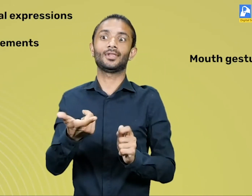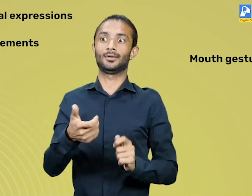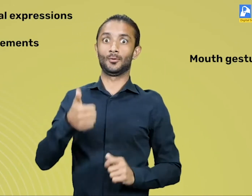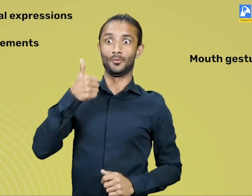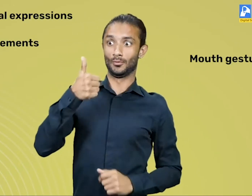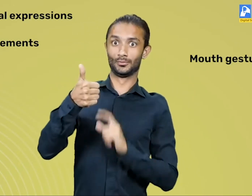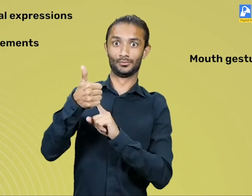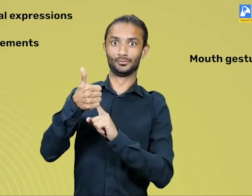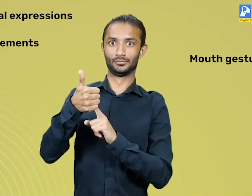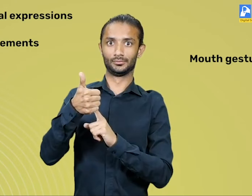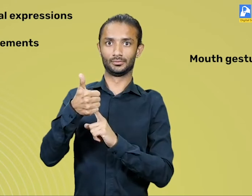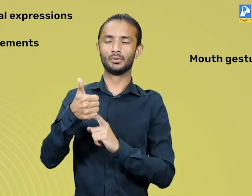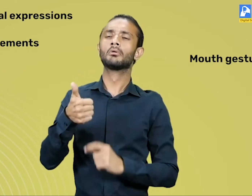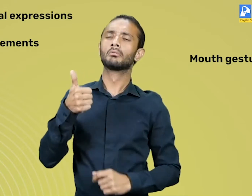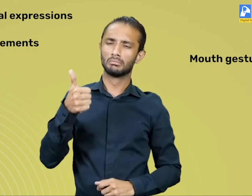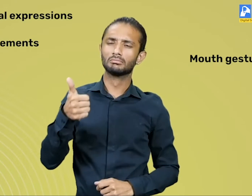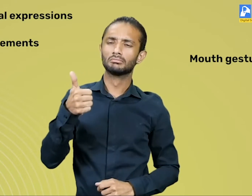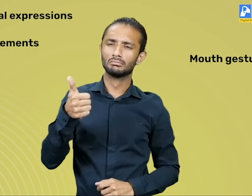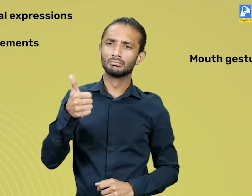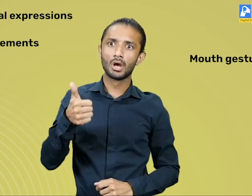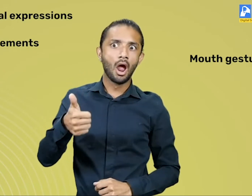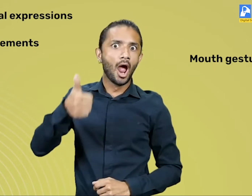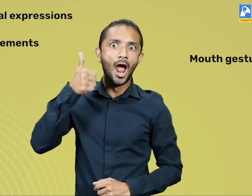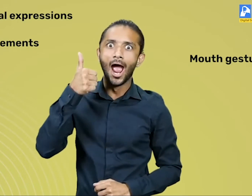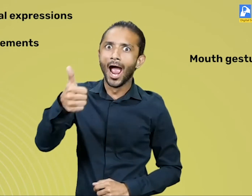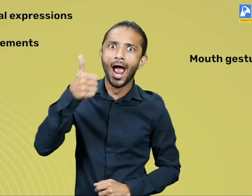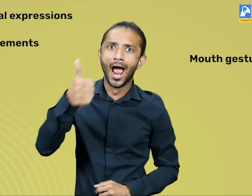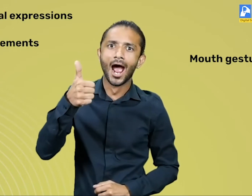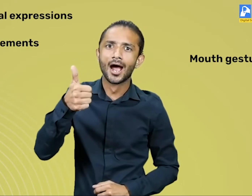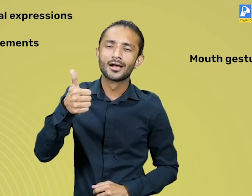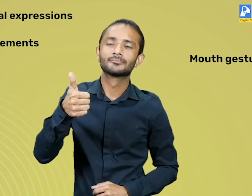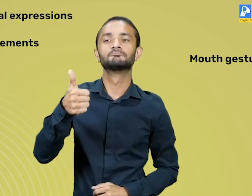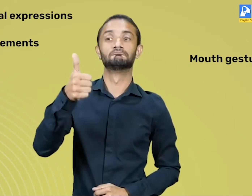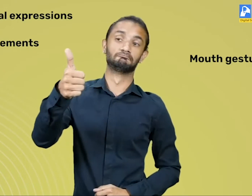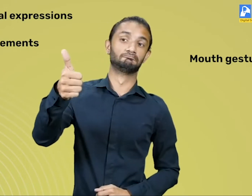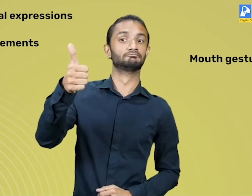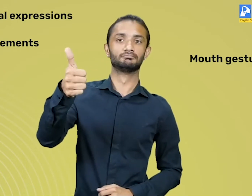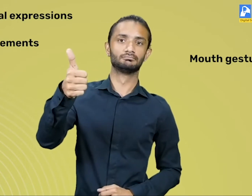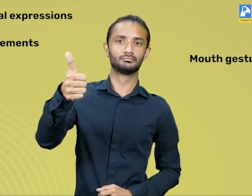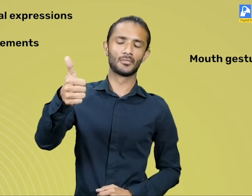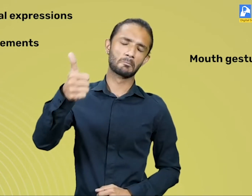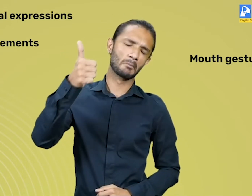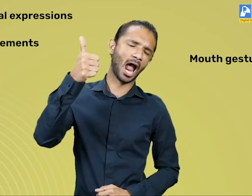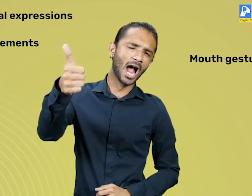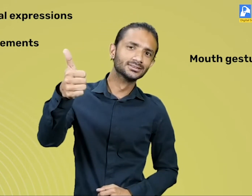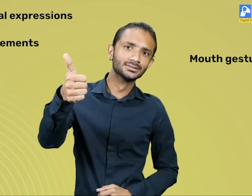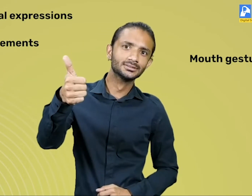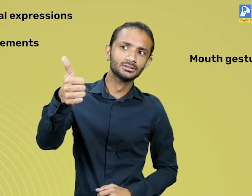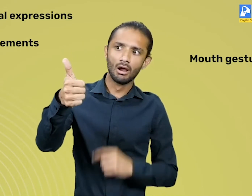For example, Good, Nice, Ok, Best.